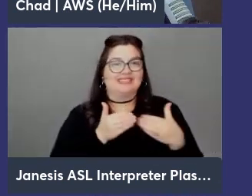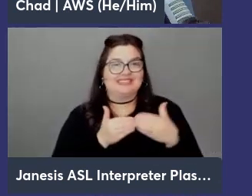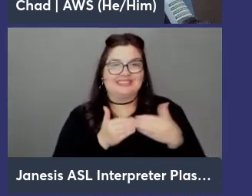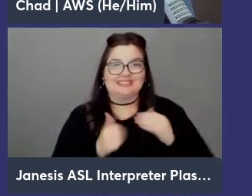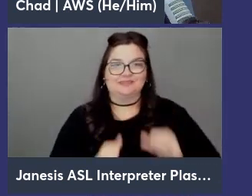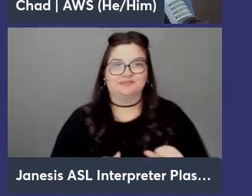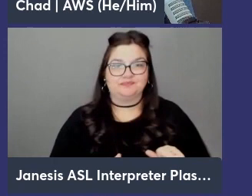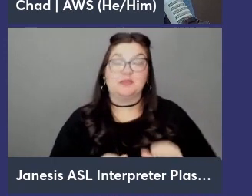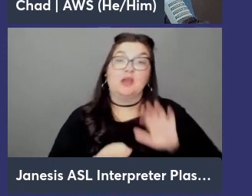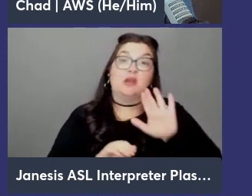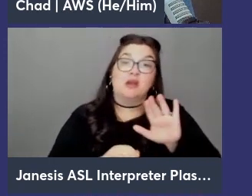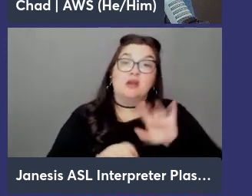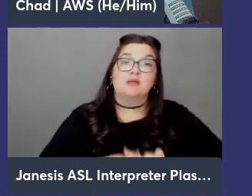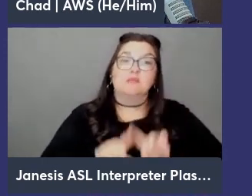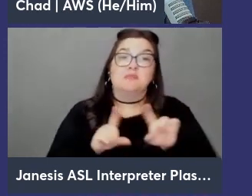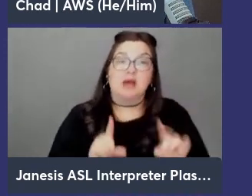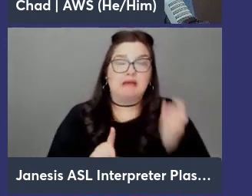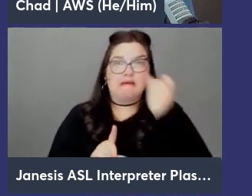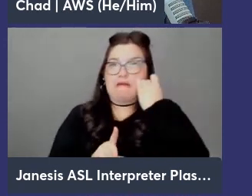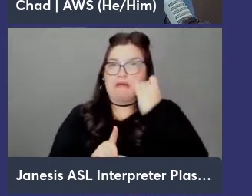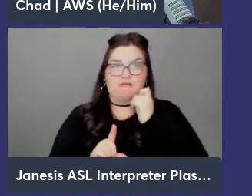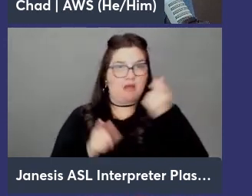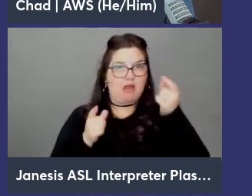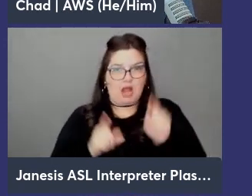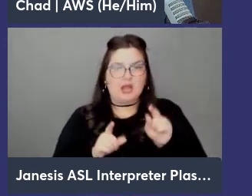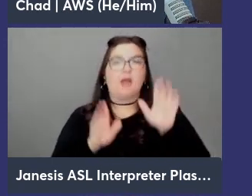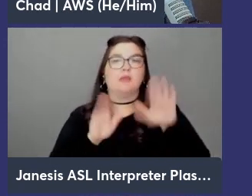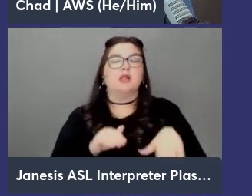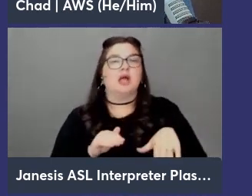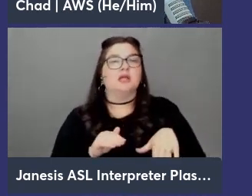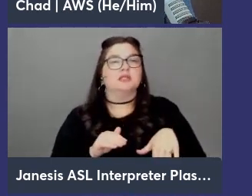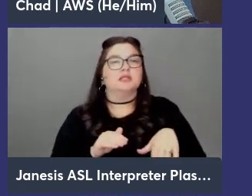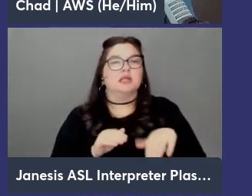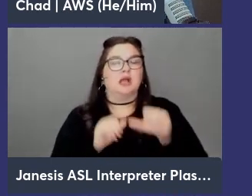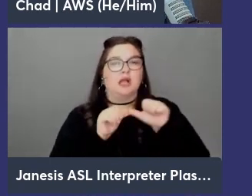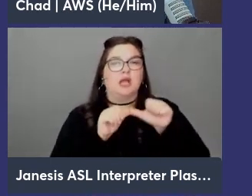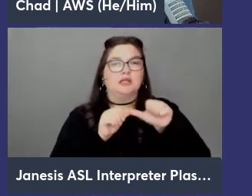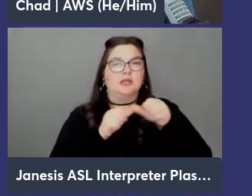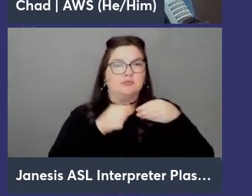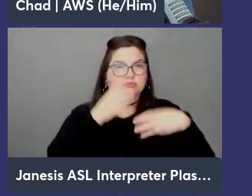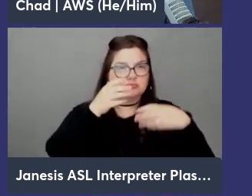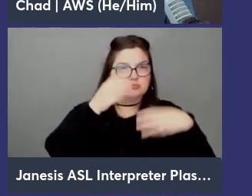But if that's not the case, then let's drill down, and that's where I mentioned moving from just like,